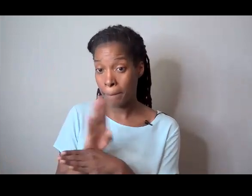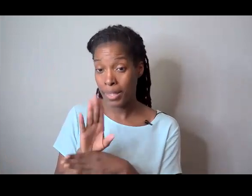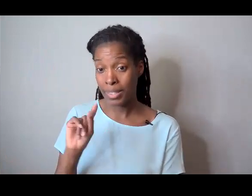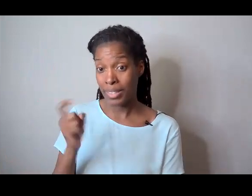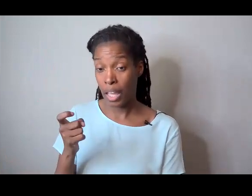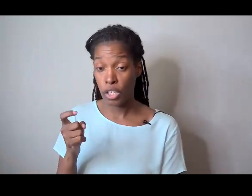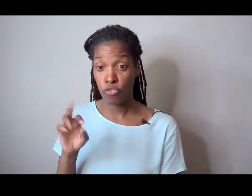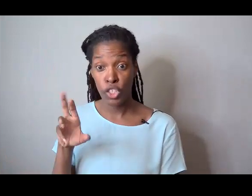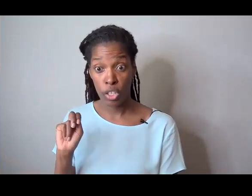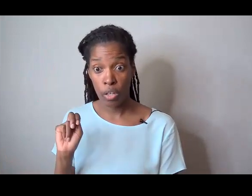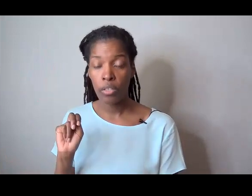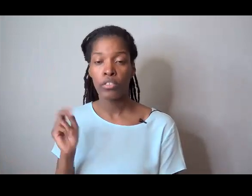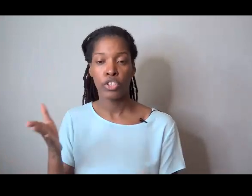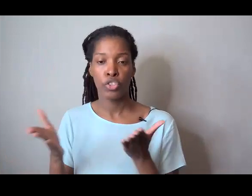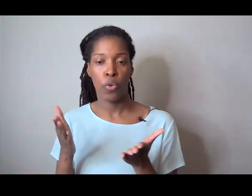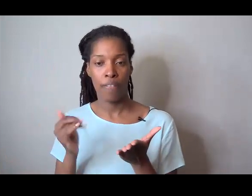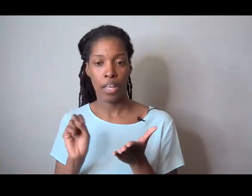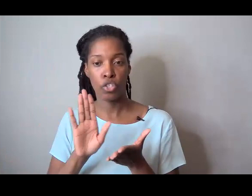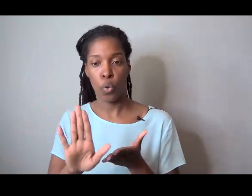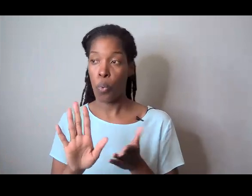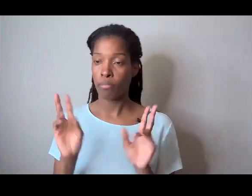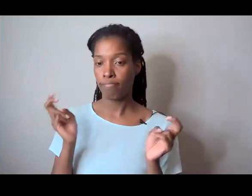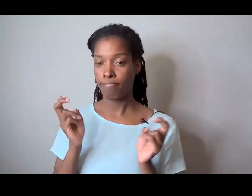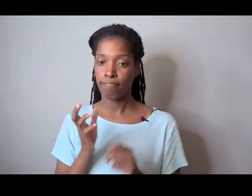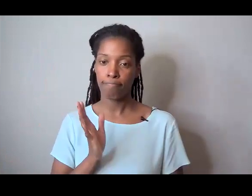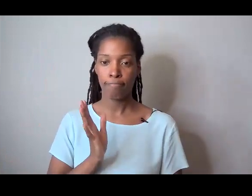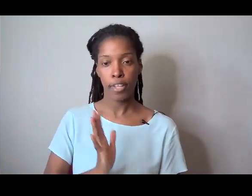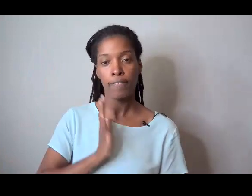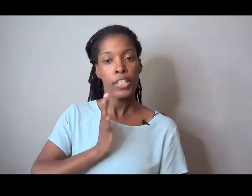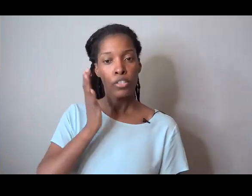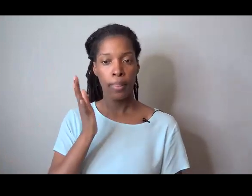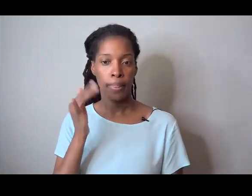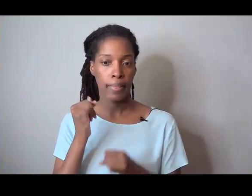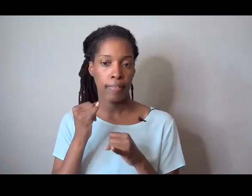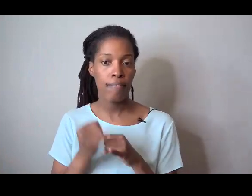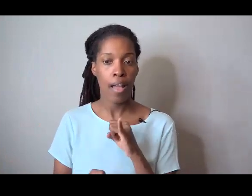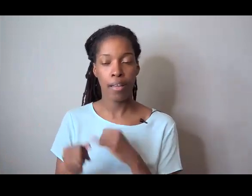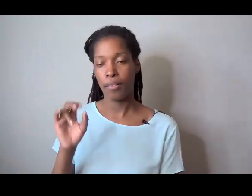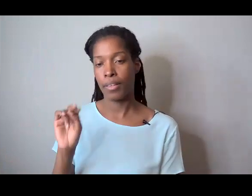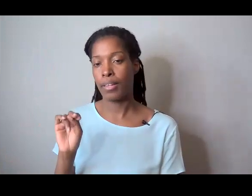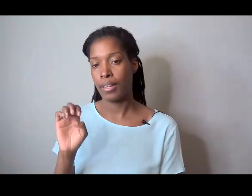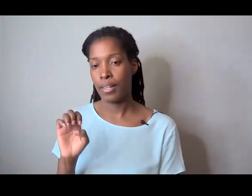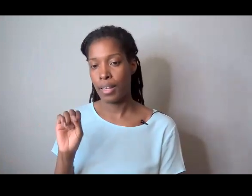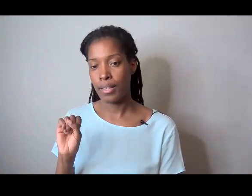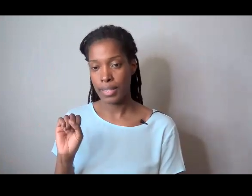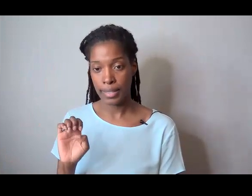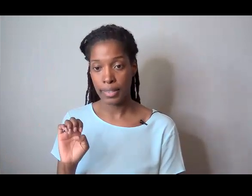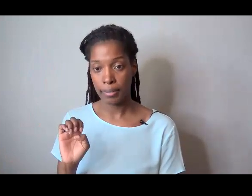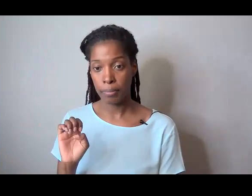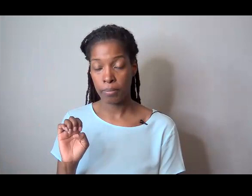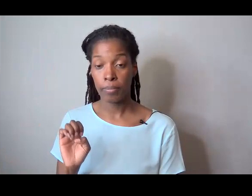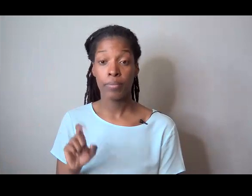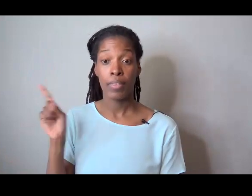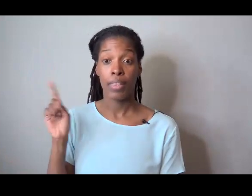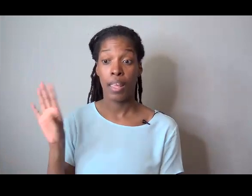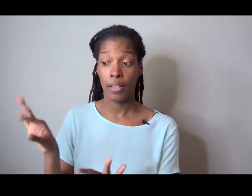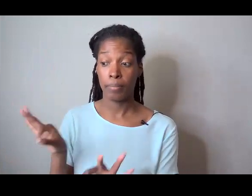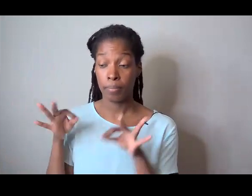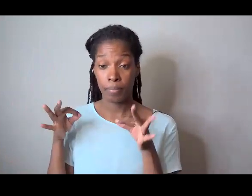to serve as your sort of official, final NESE. And they then take that number and reconcile